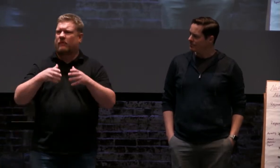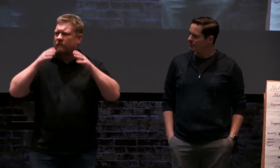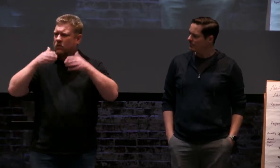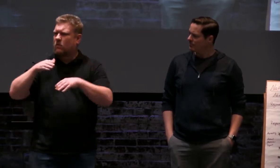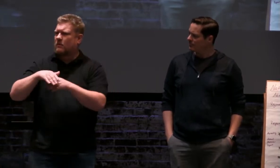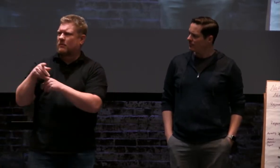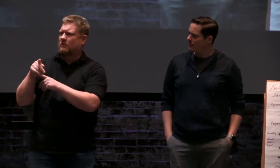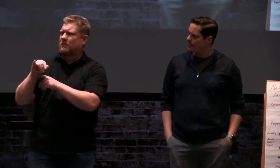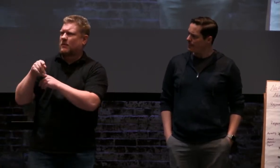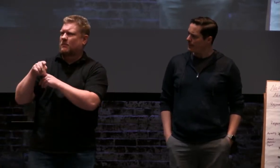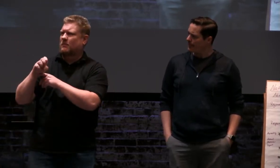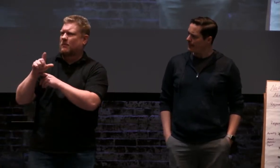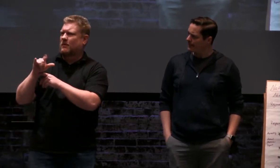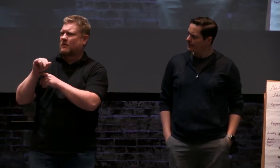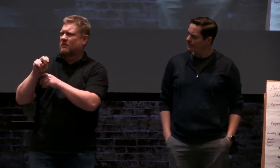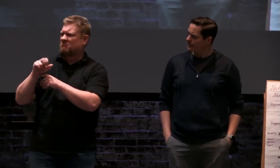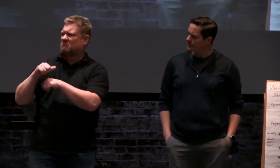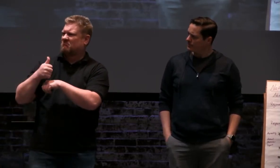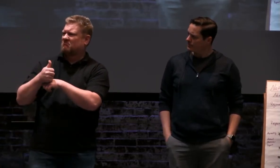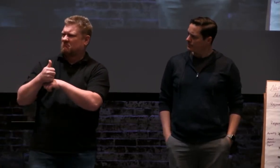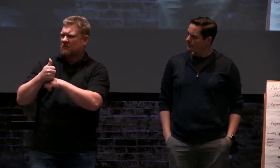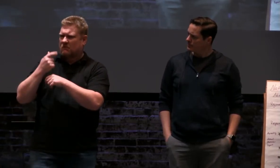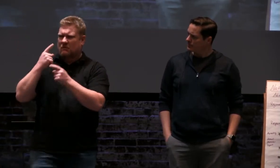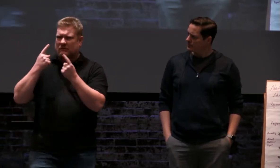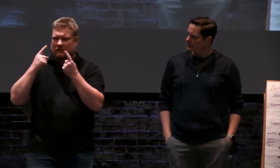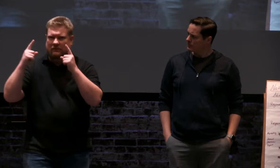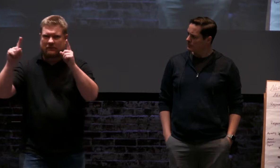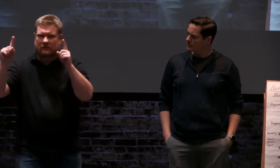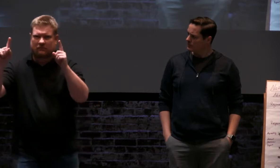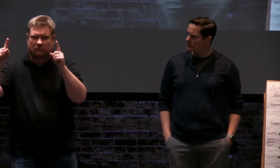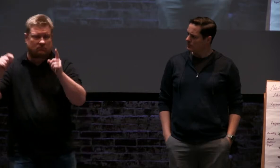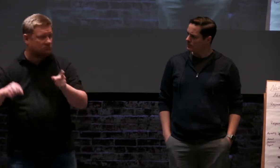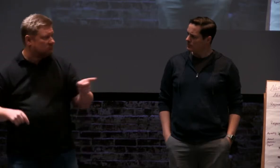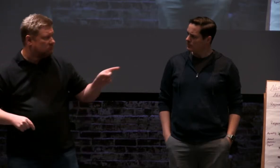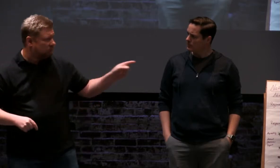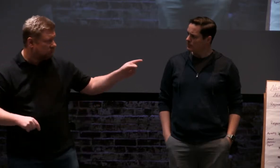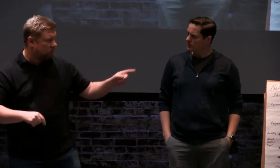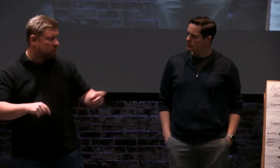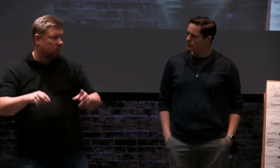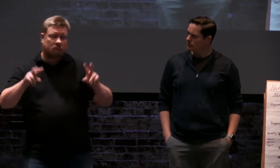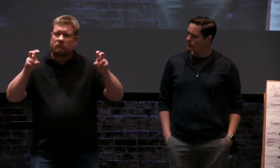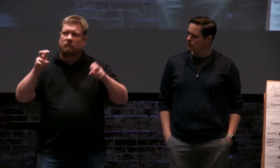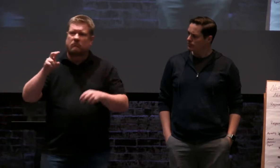Ryan Schlecht, and we talked about establishing an effective pipeline